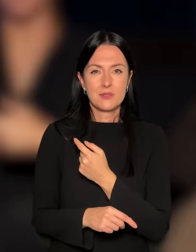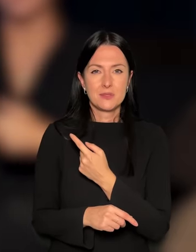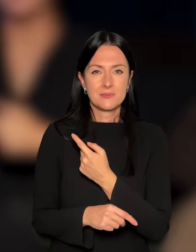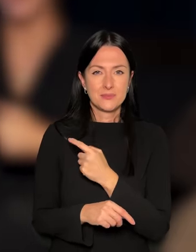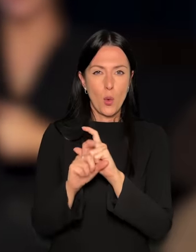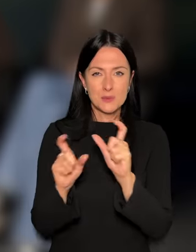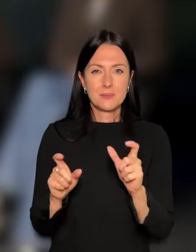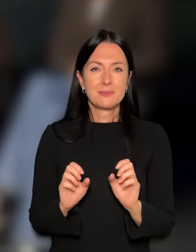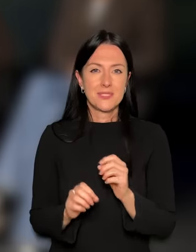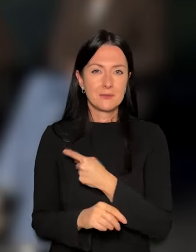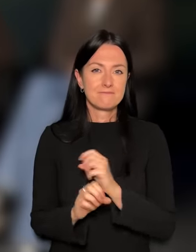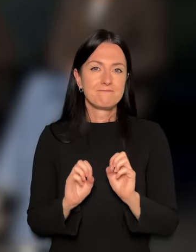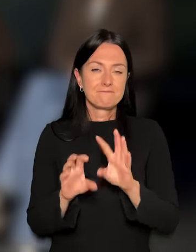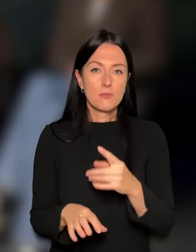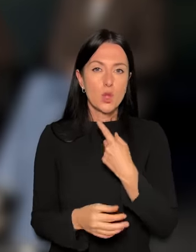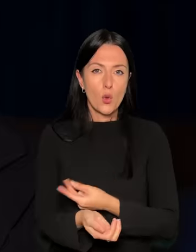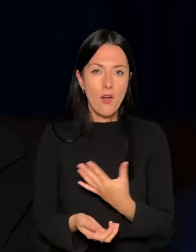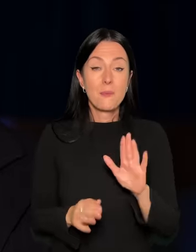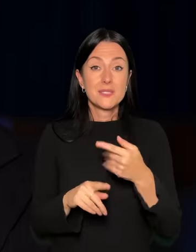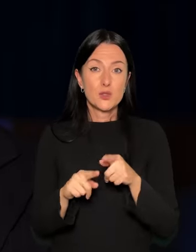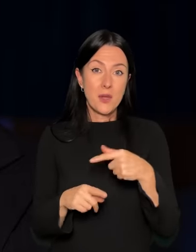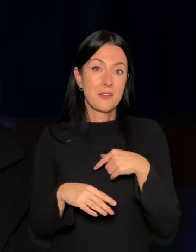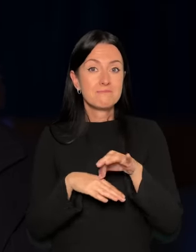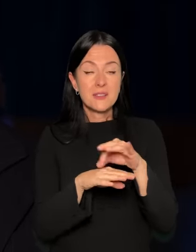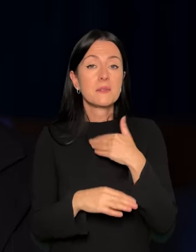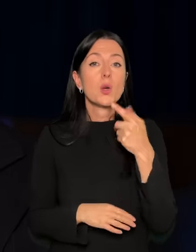And then, after that procedure, I offered to give Sasha a ride. I said, "Where you go?" He said, "Take me to the gym."